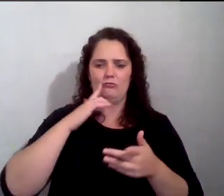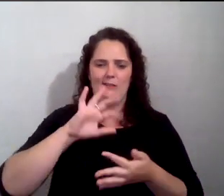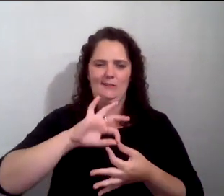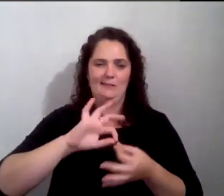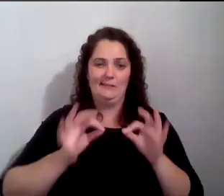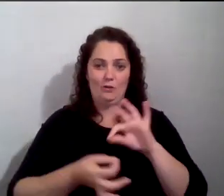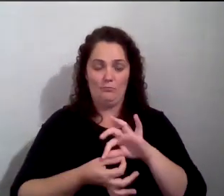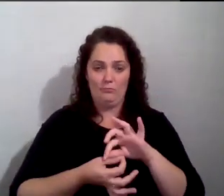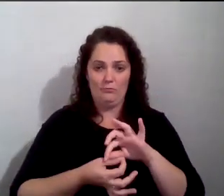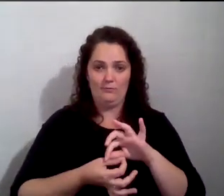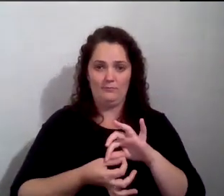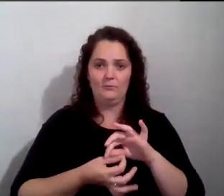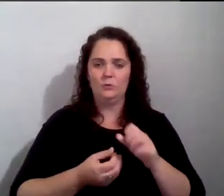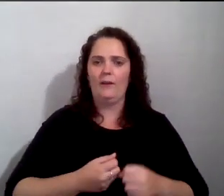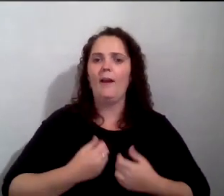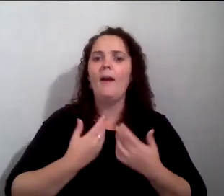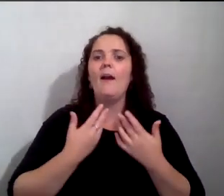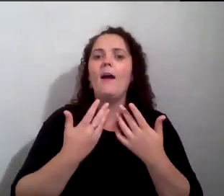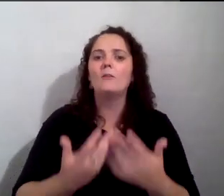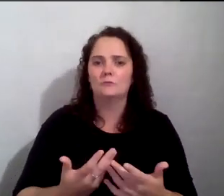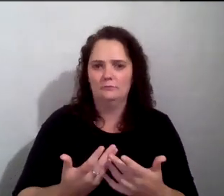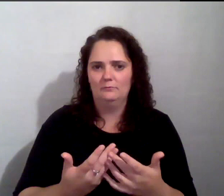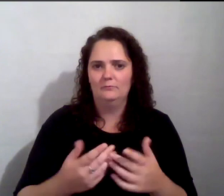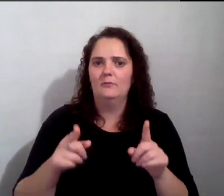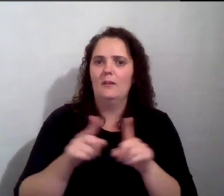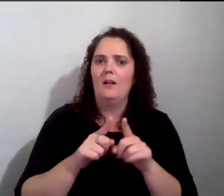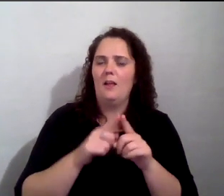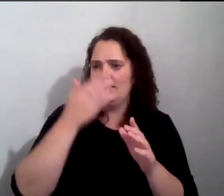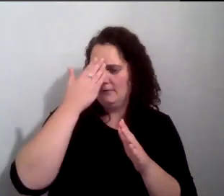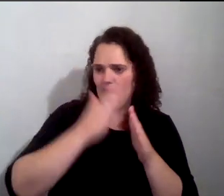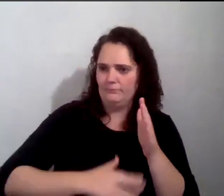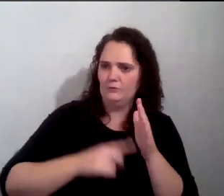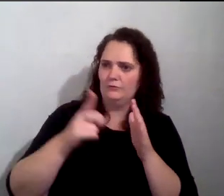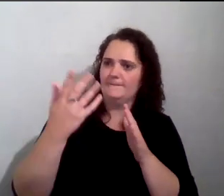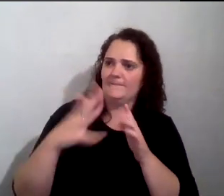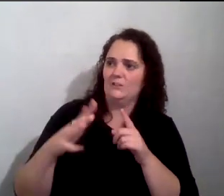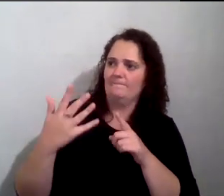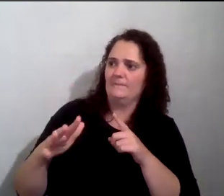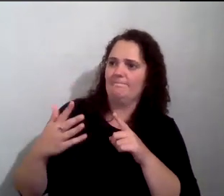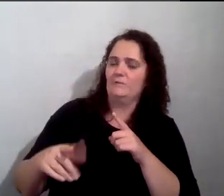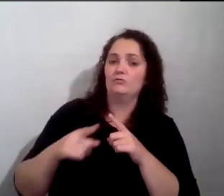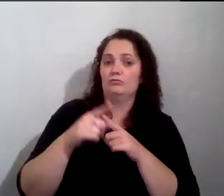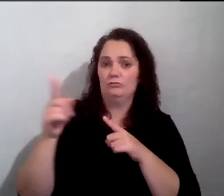and then see how I could channel that through my own interpretation to bring out something of the experiences of others, and I guess